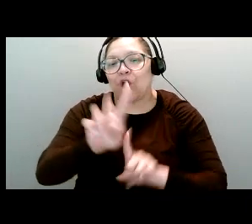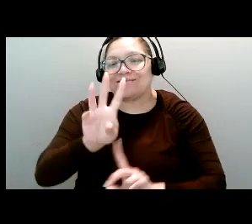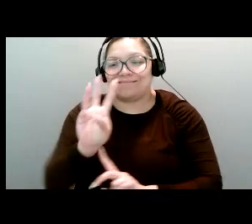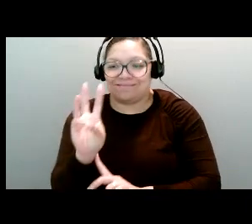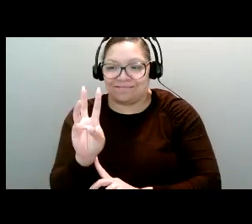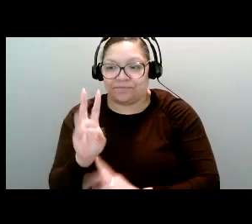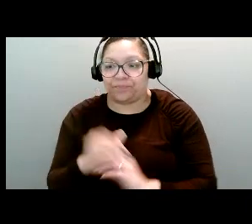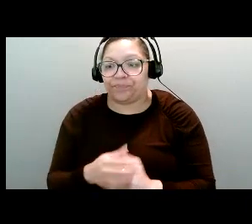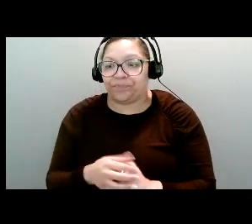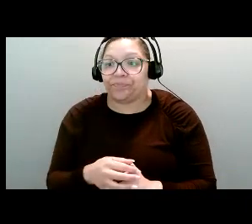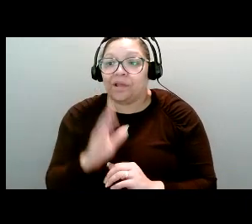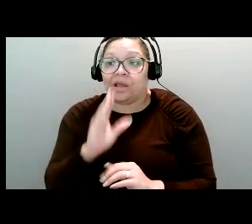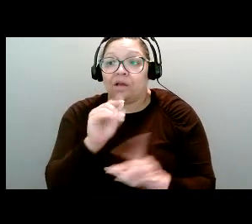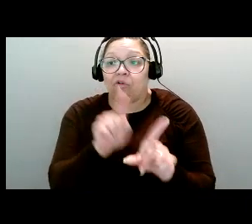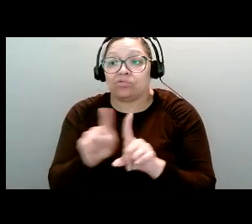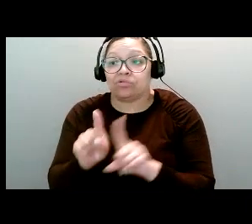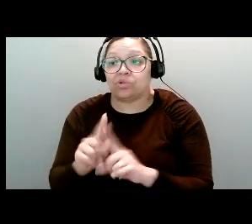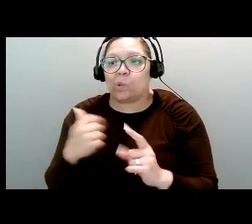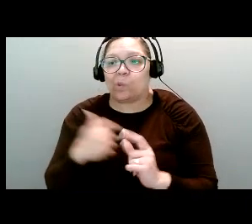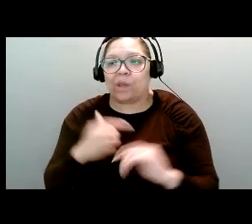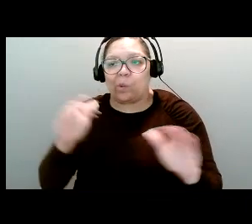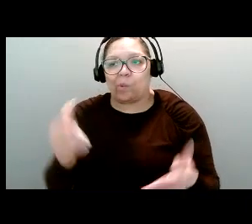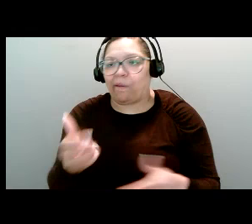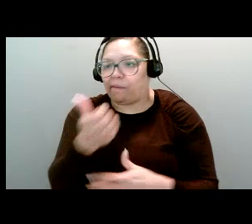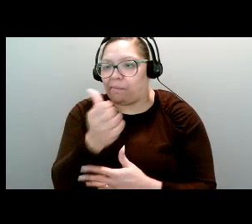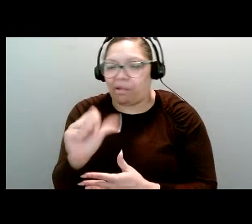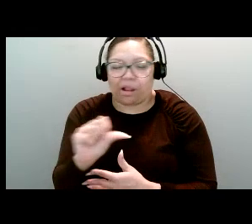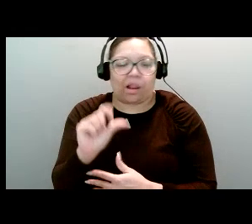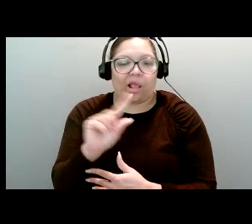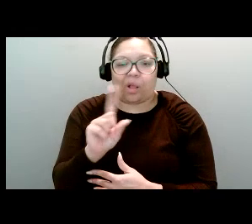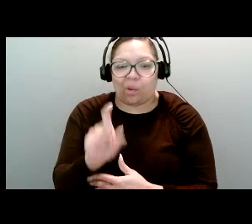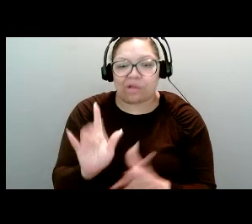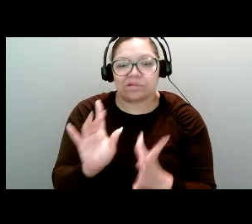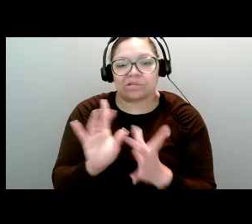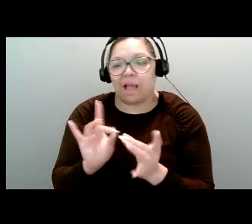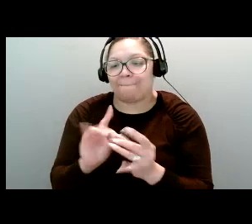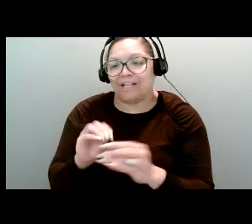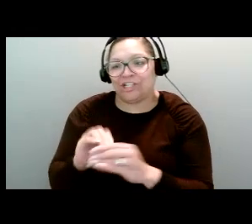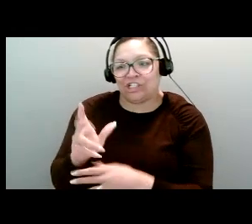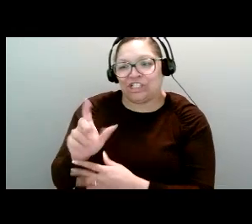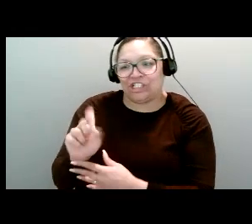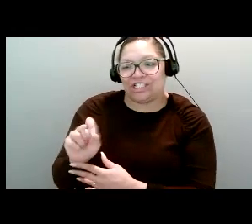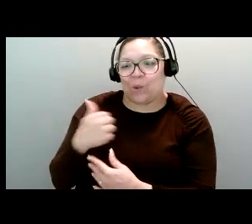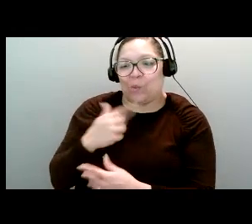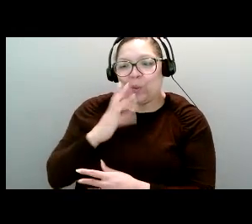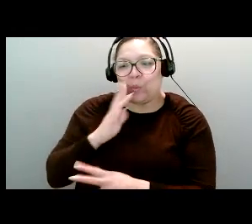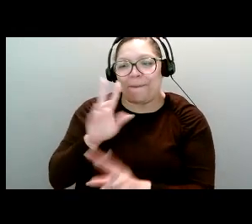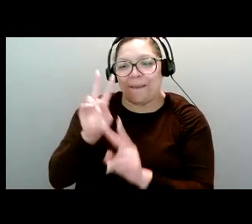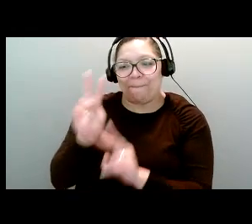And also we welcome any questions or comments in the chat as well. We'll be monitoring those.